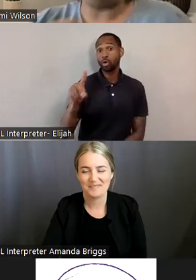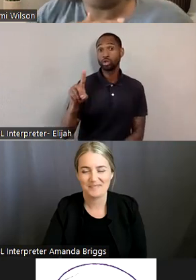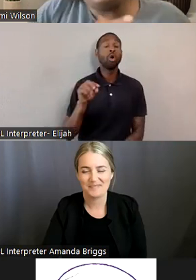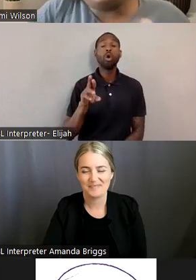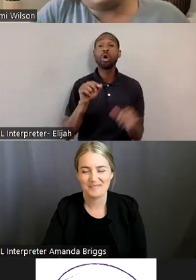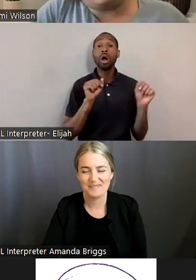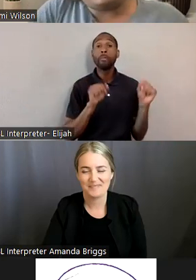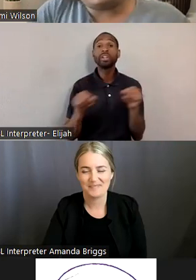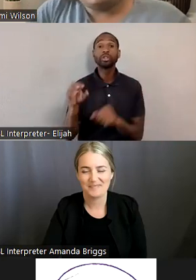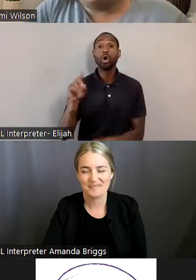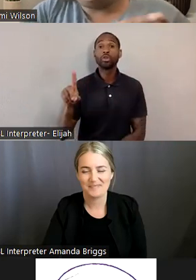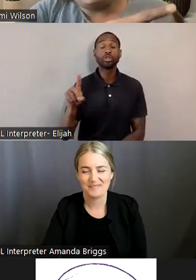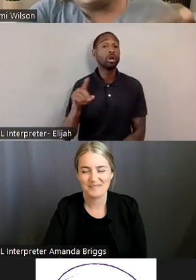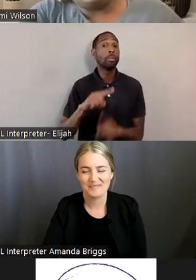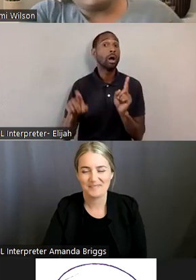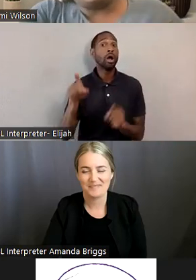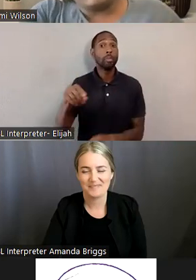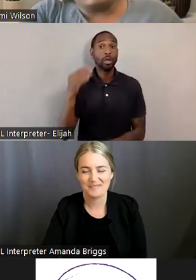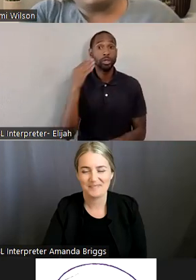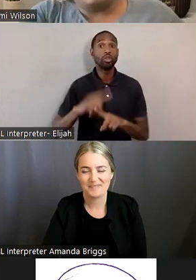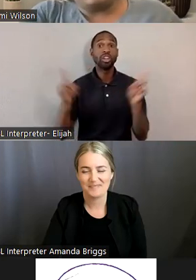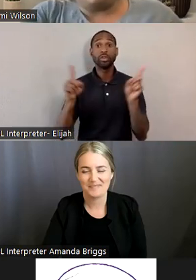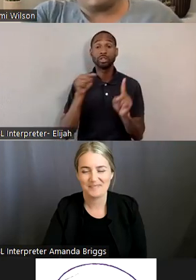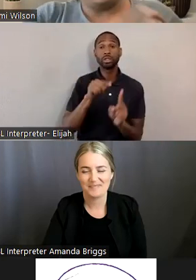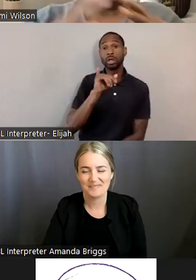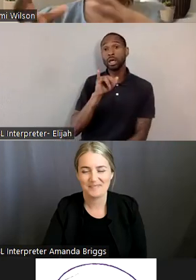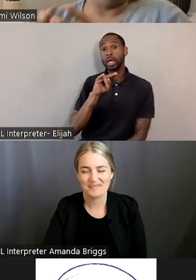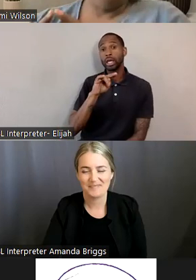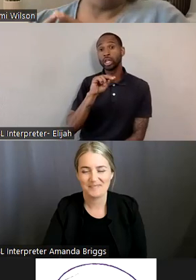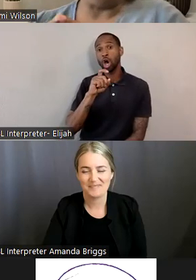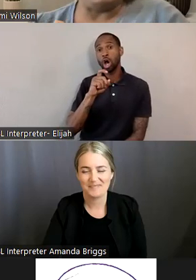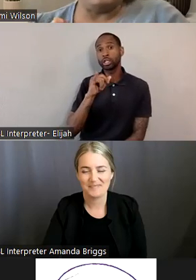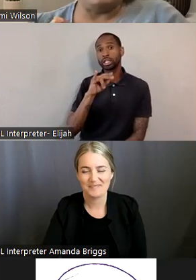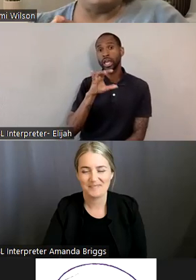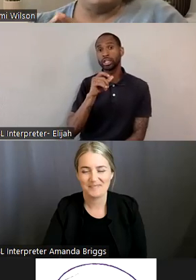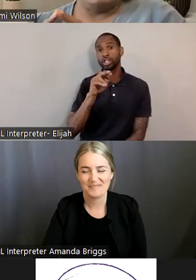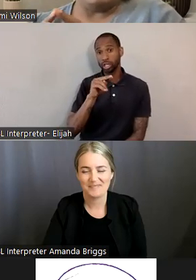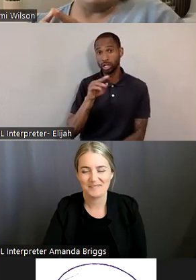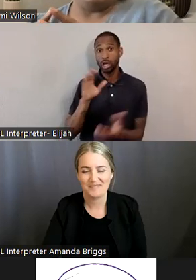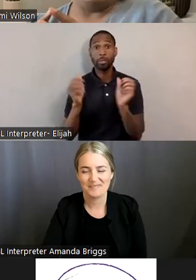is knowing the difference between intoxication versus